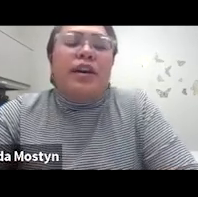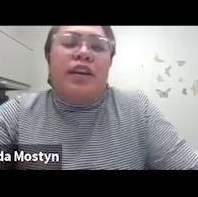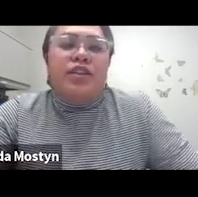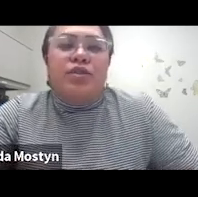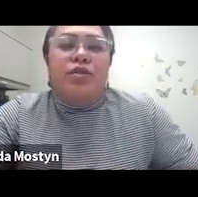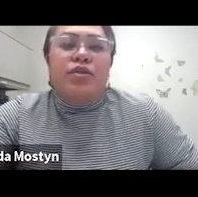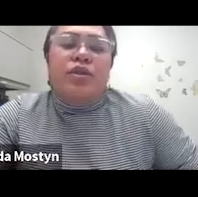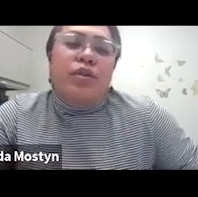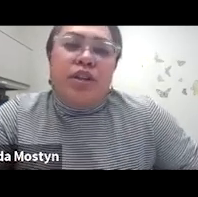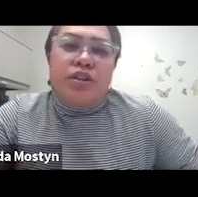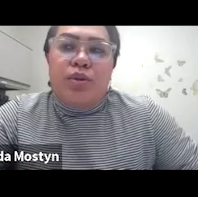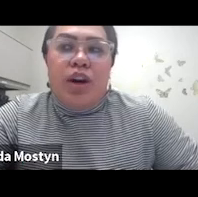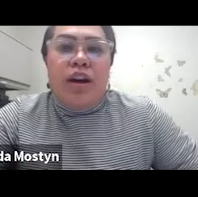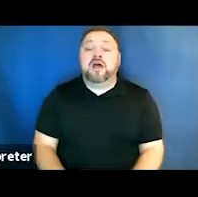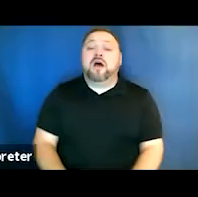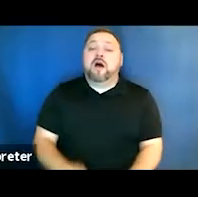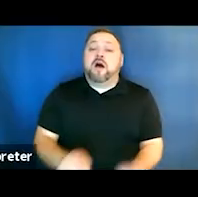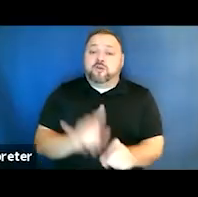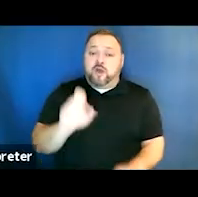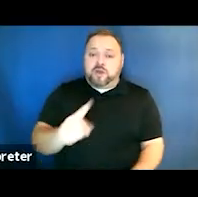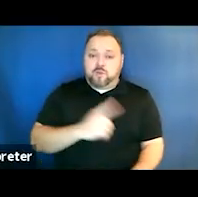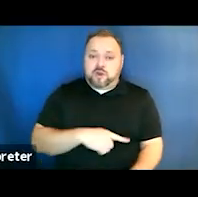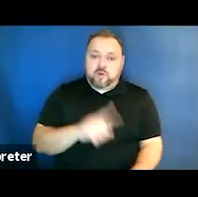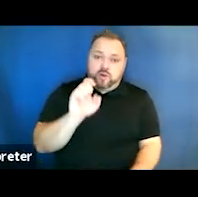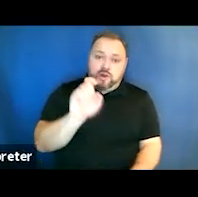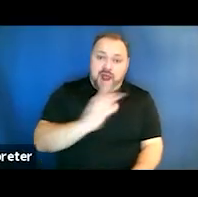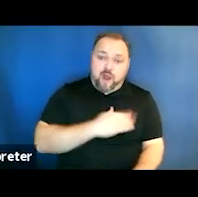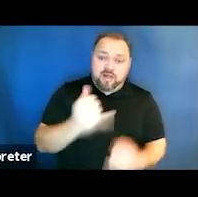I'd like to direct the question to our last panelist before we